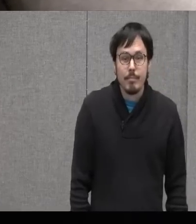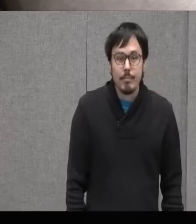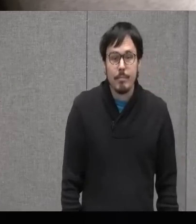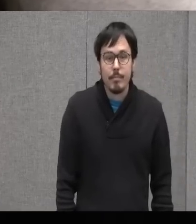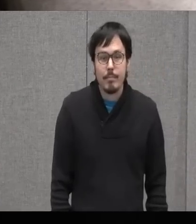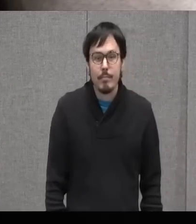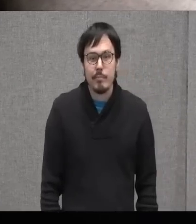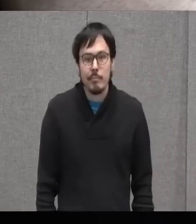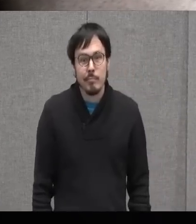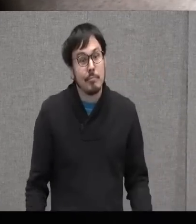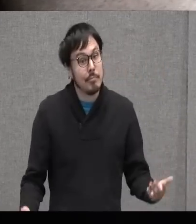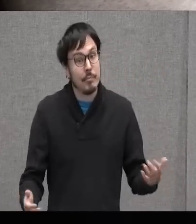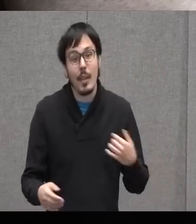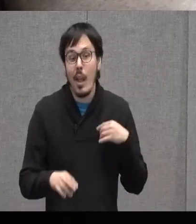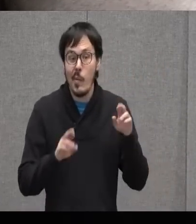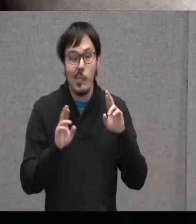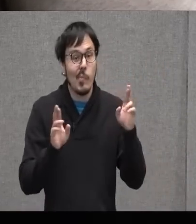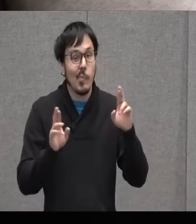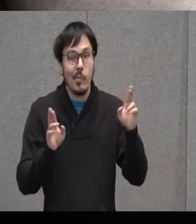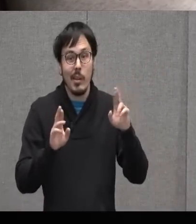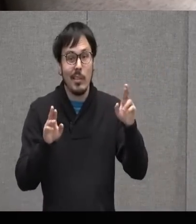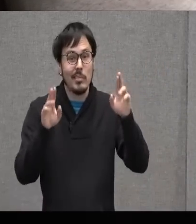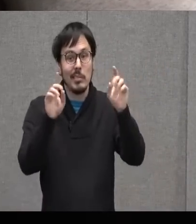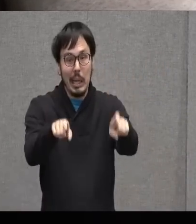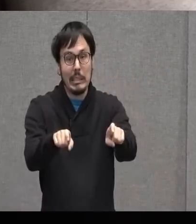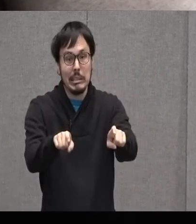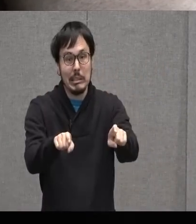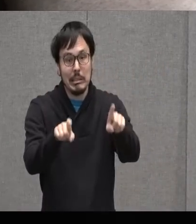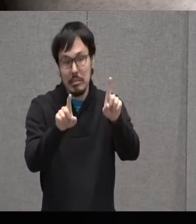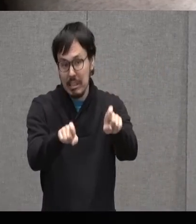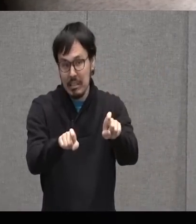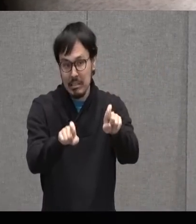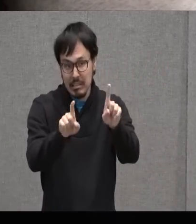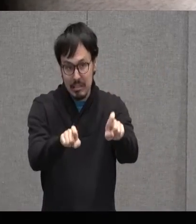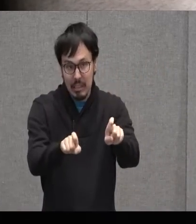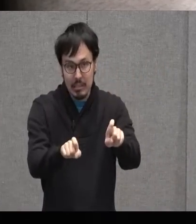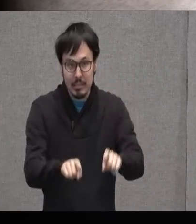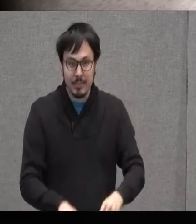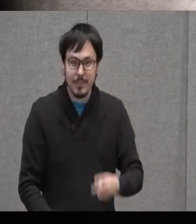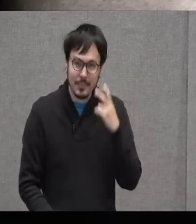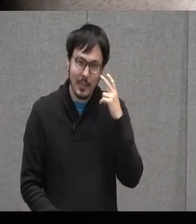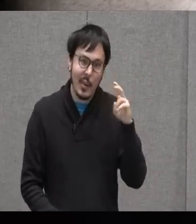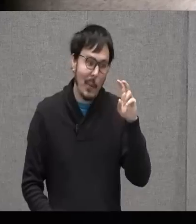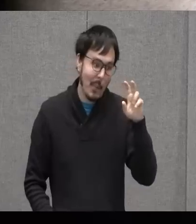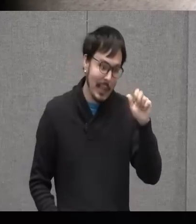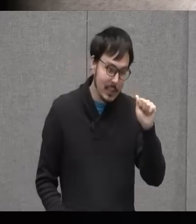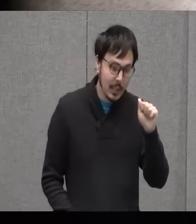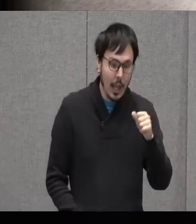Well, I'm ready to test it out. I see pizza and ice cream and pie.